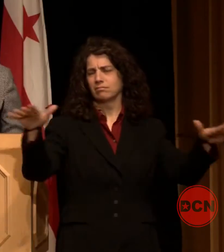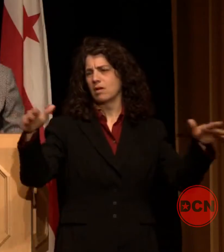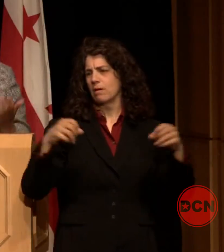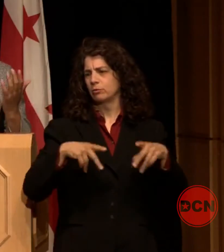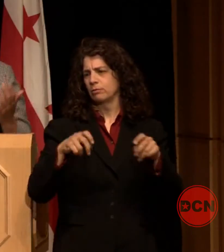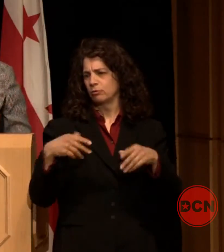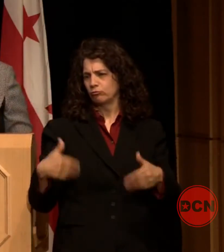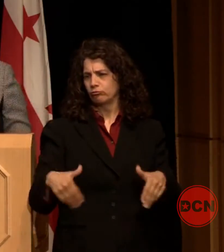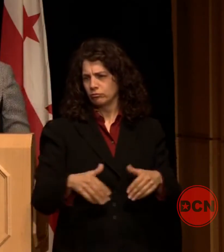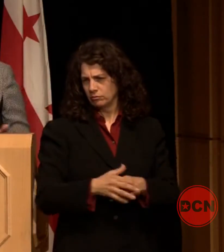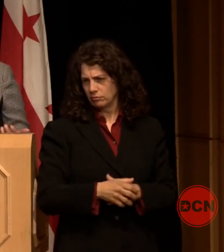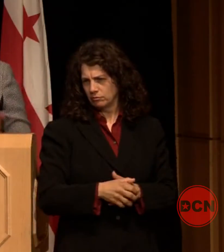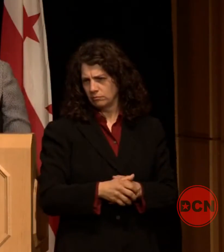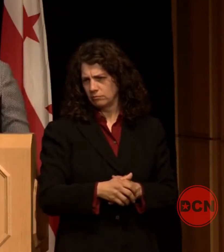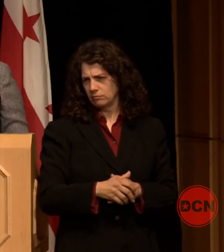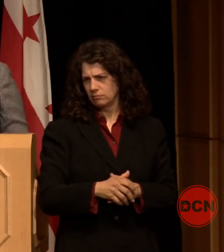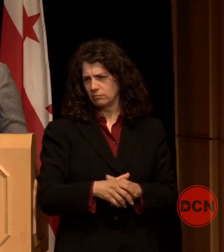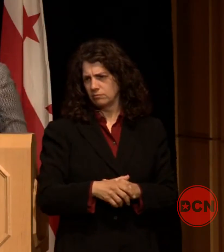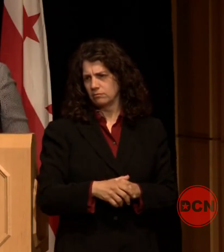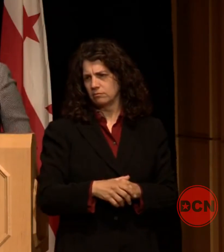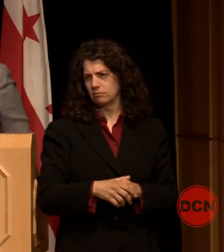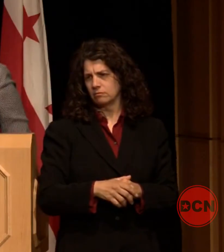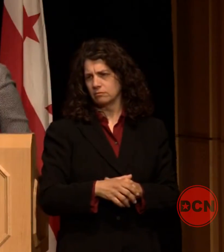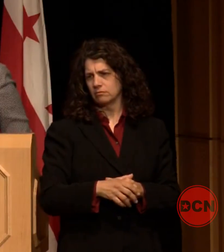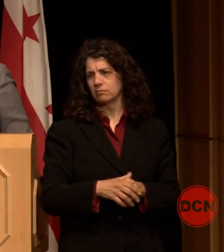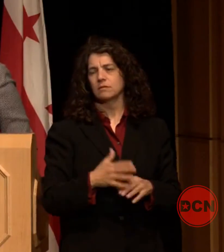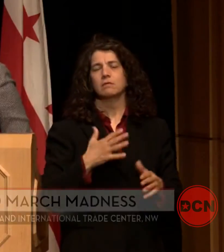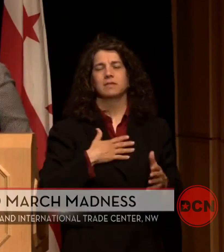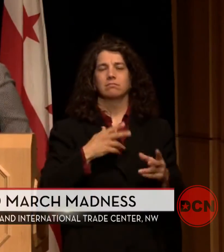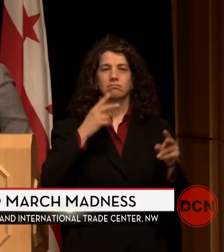SO PLEASE ACKNOWLEDGE THEM FOR THAT INCREDIBLE WORK.